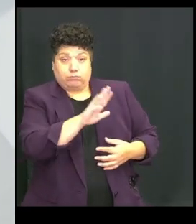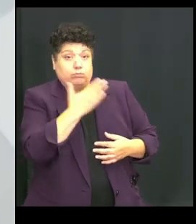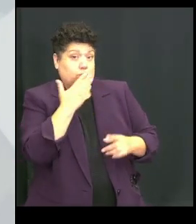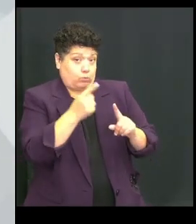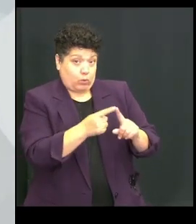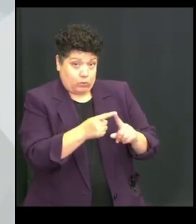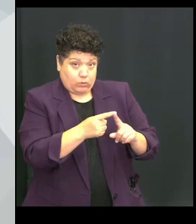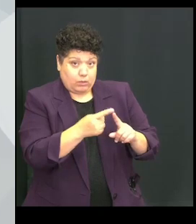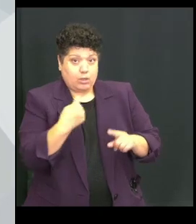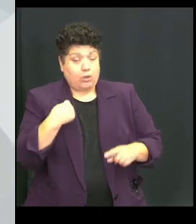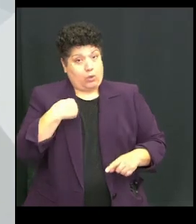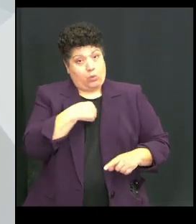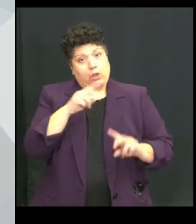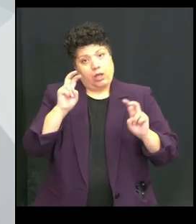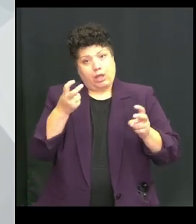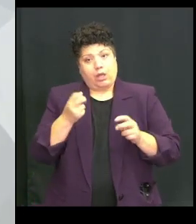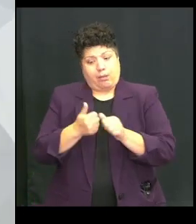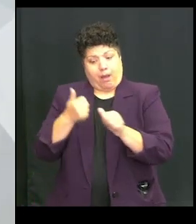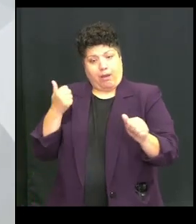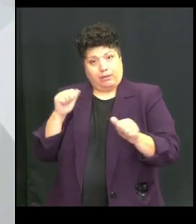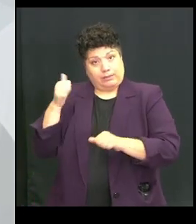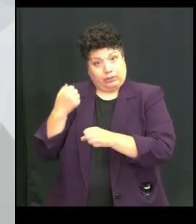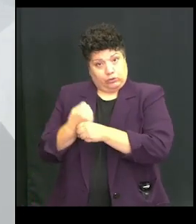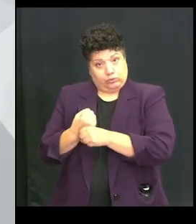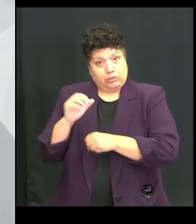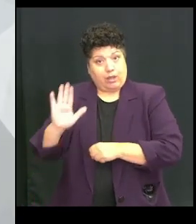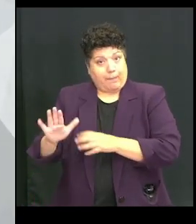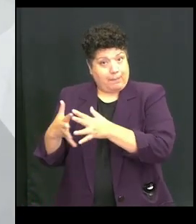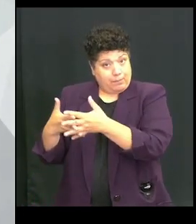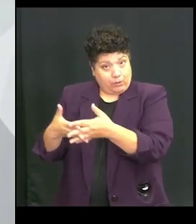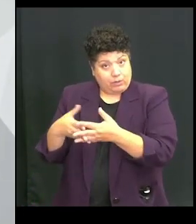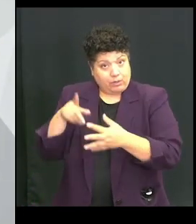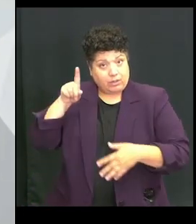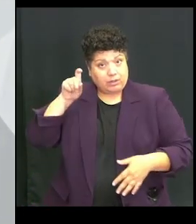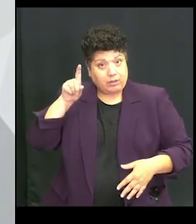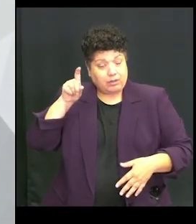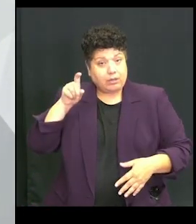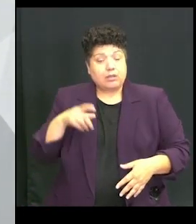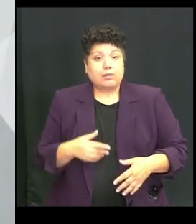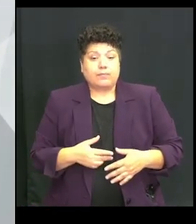Are we ten years behind? And I think it's important to note that there is one,